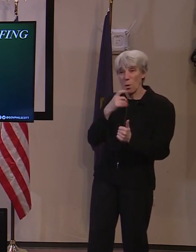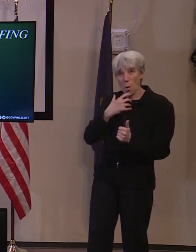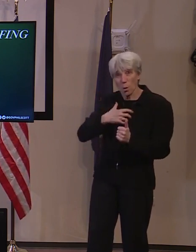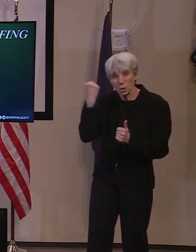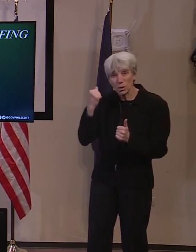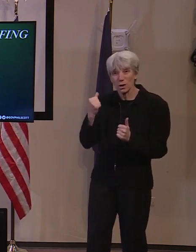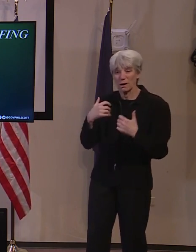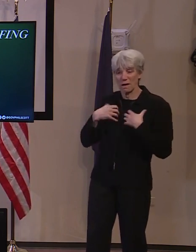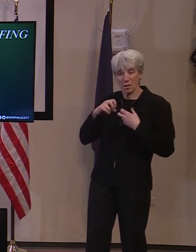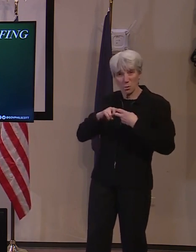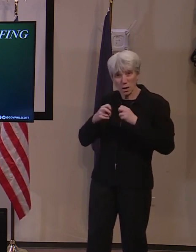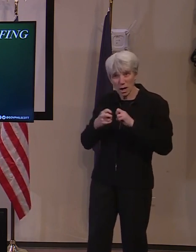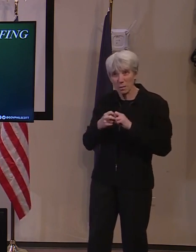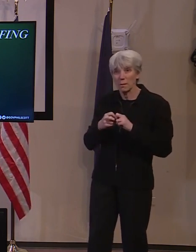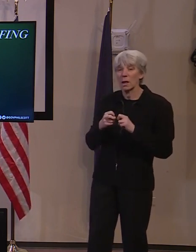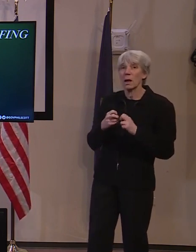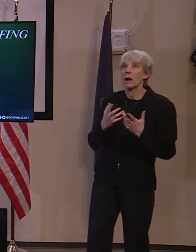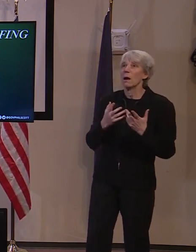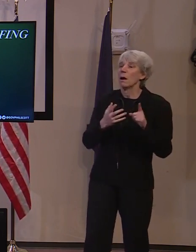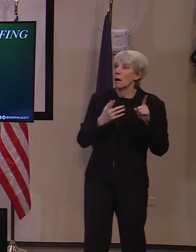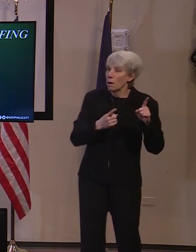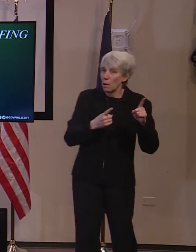simply burned out with this relentless response work.